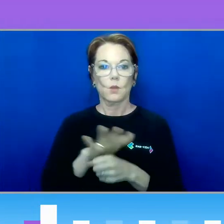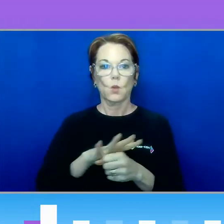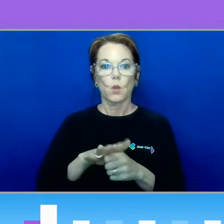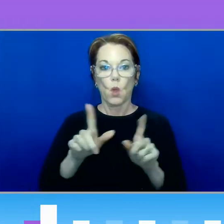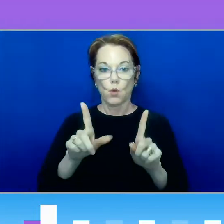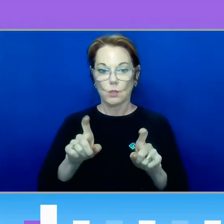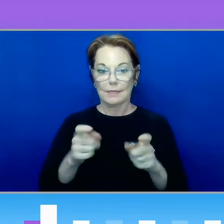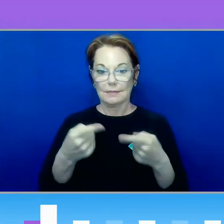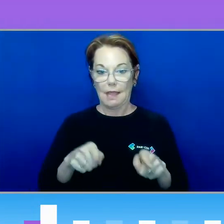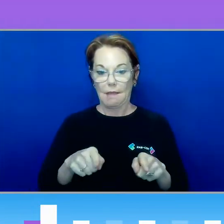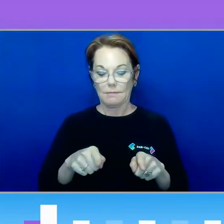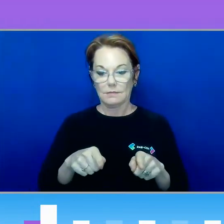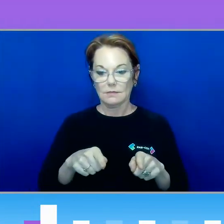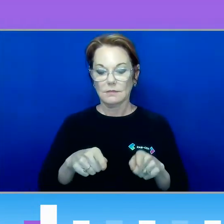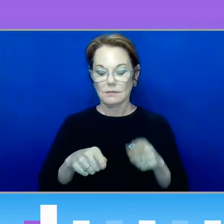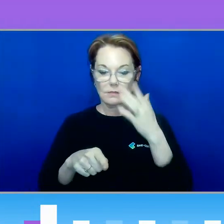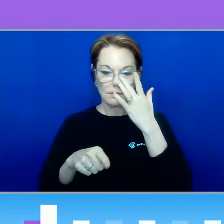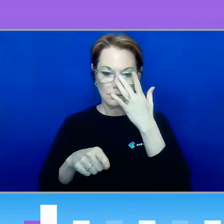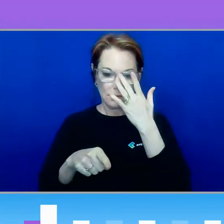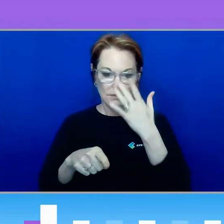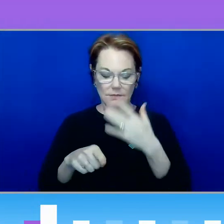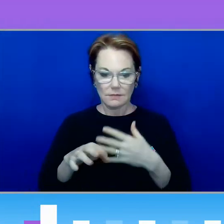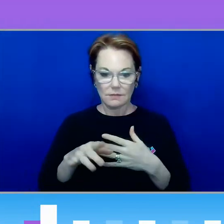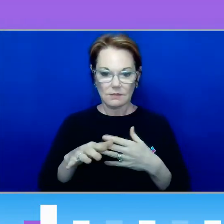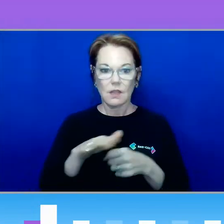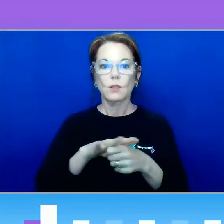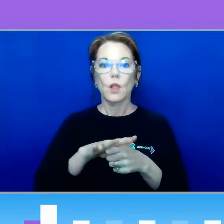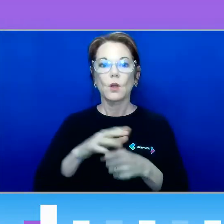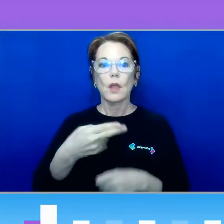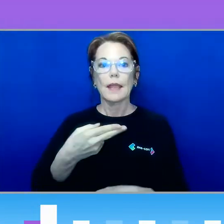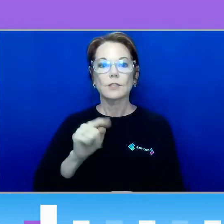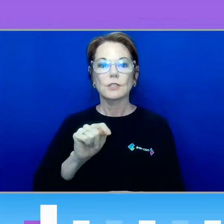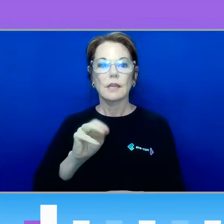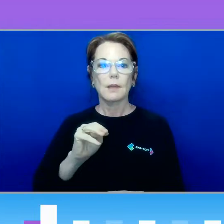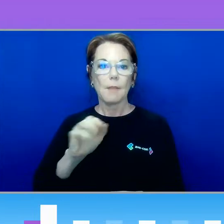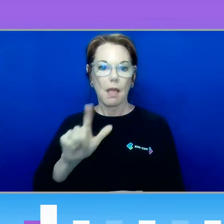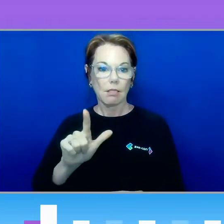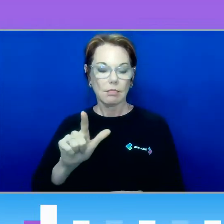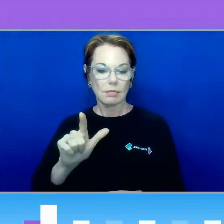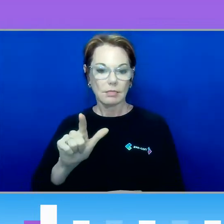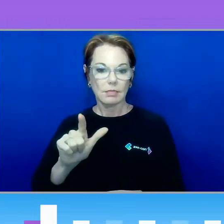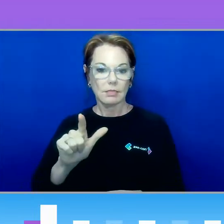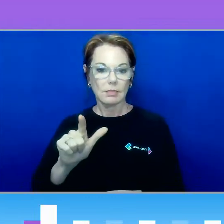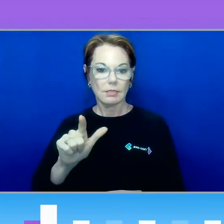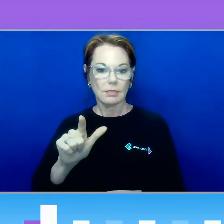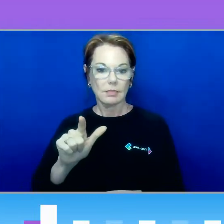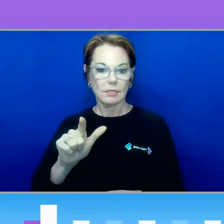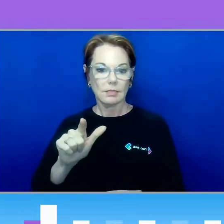tests are kind of done locally on that that the local HTML and